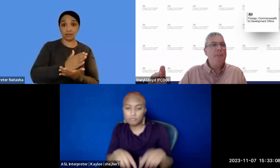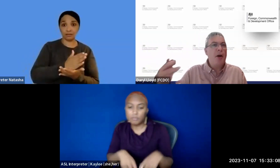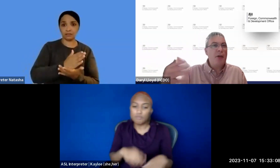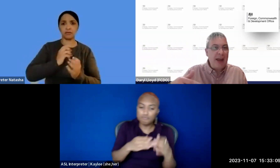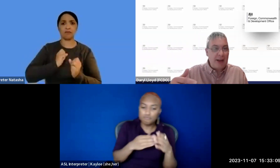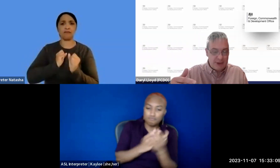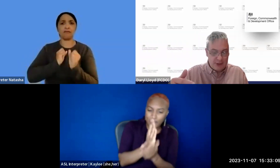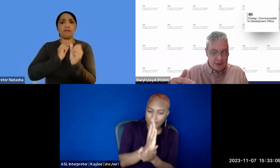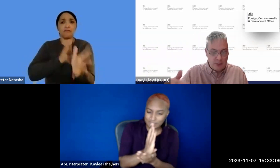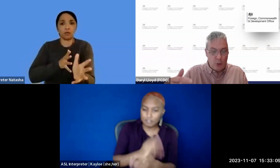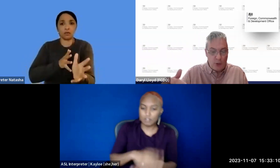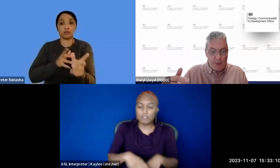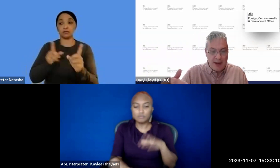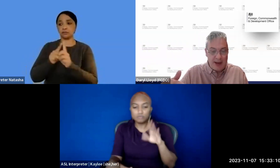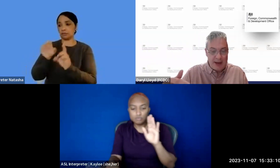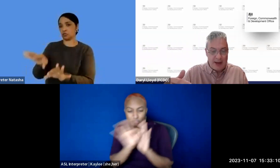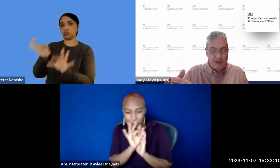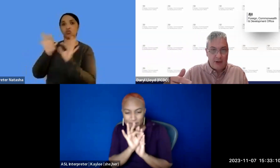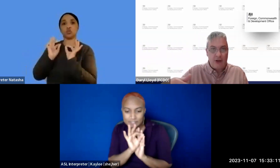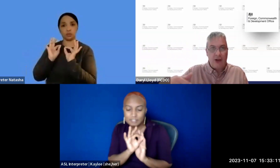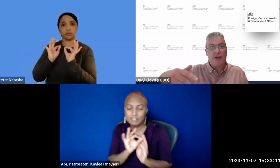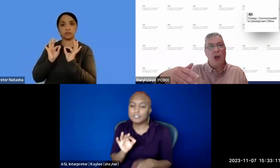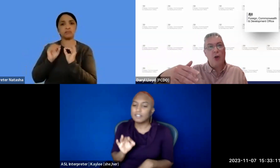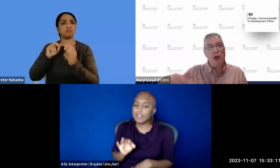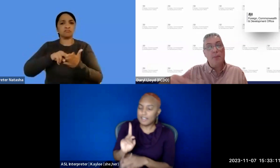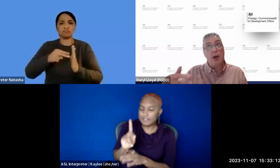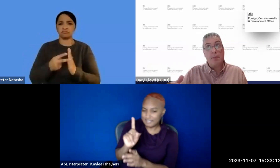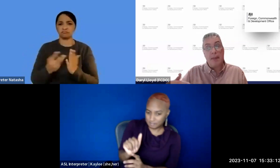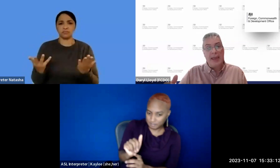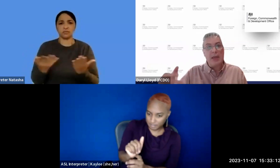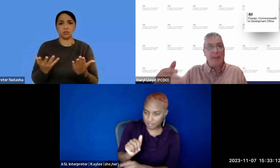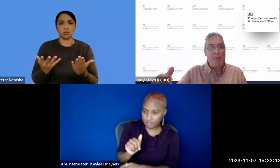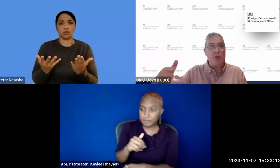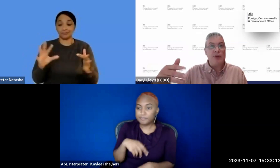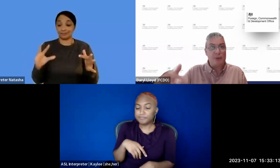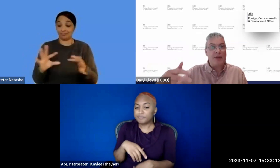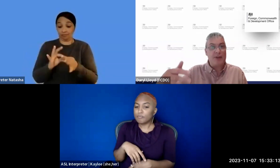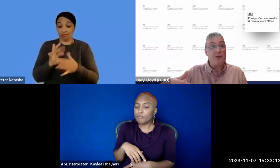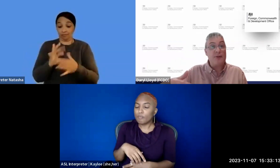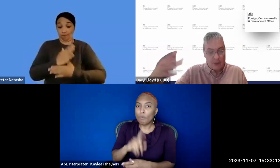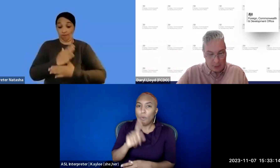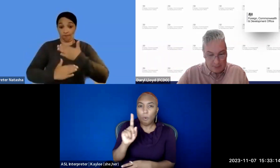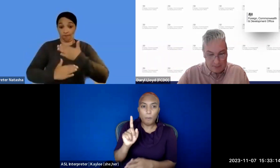By that we mean that only by making Persons with Disabilities visible